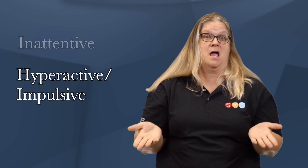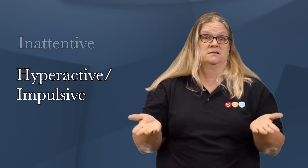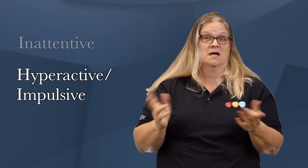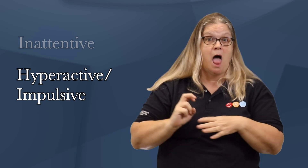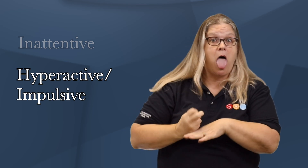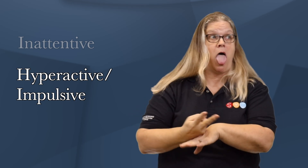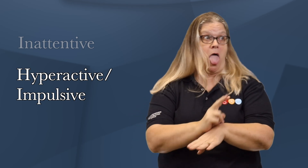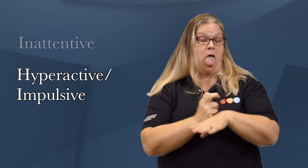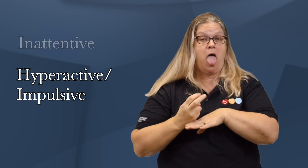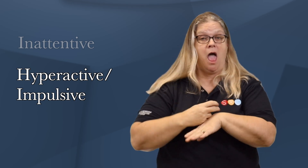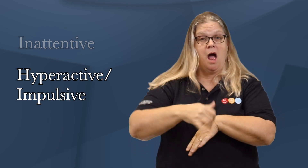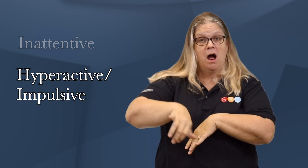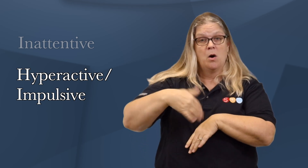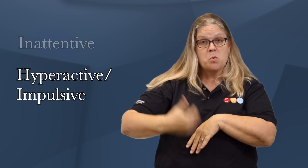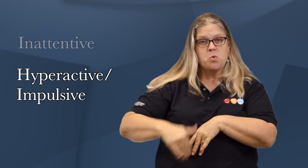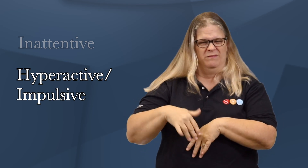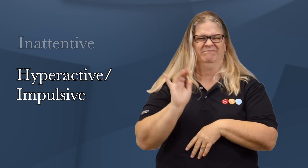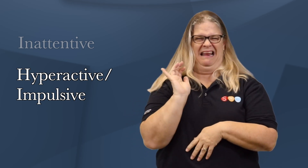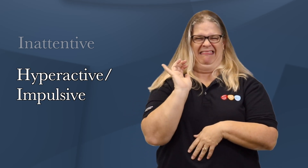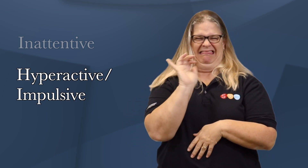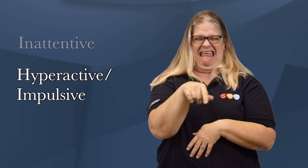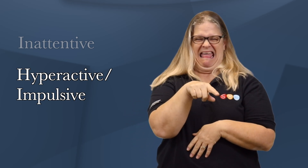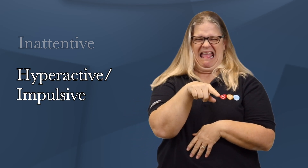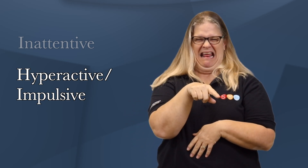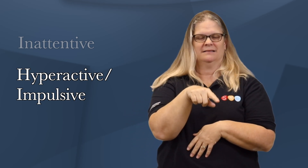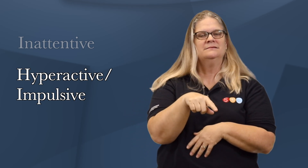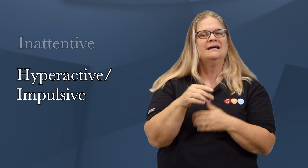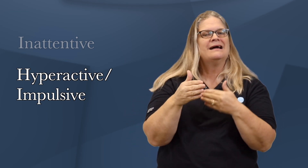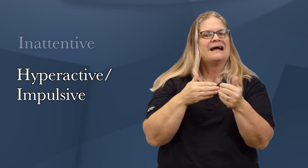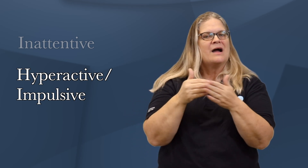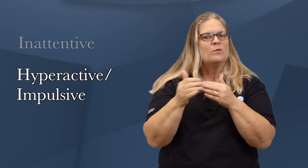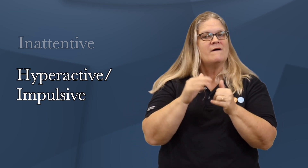That is what we imagine with this type.